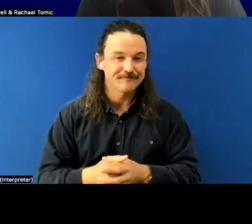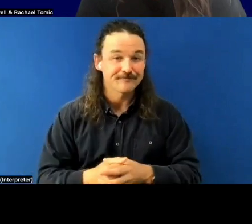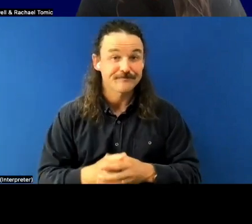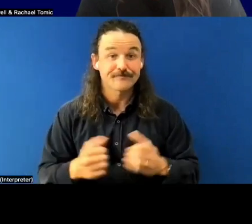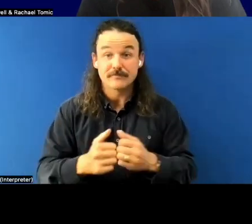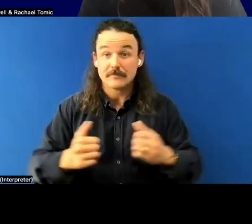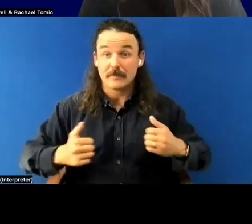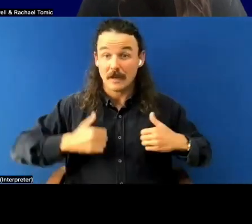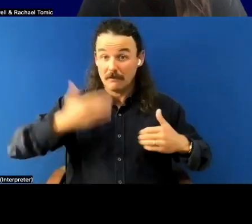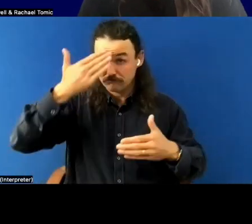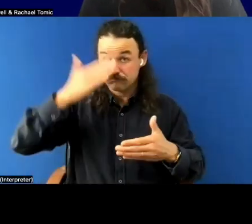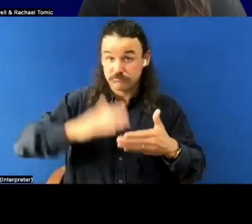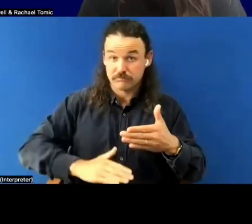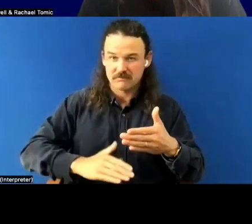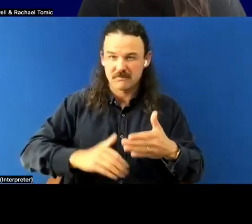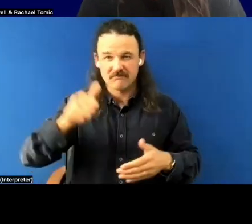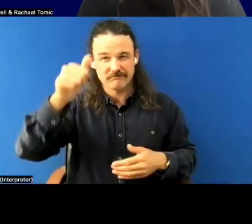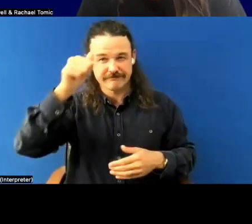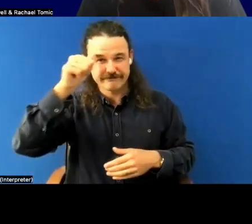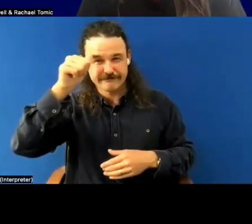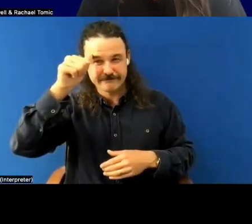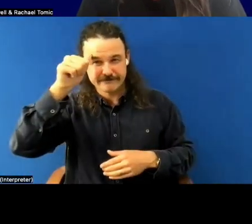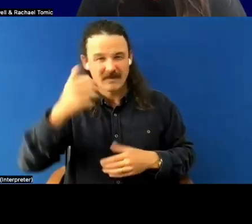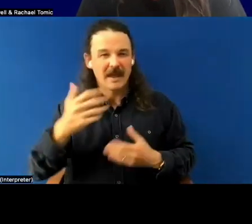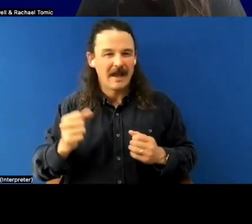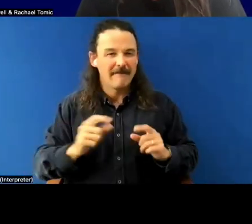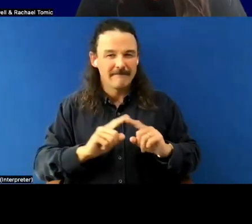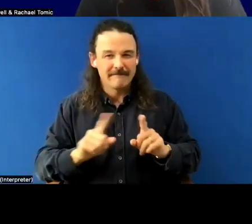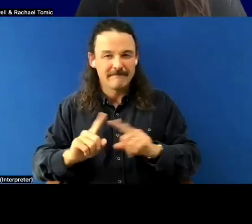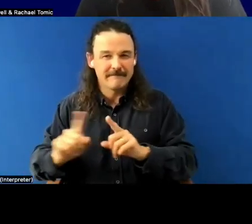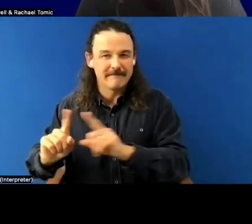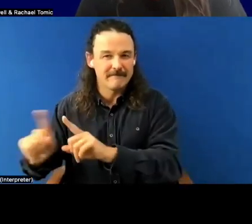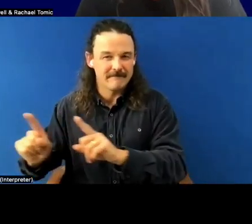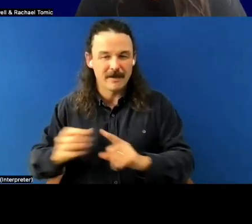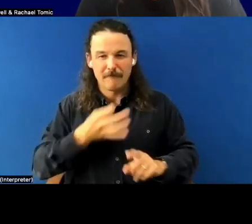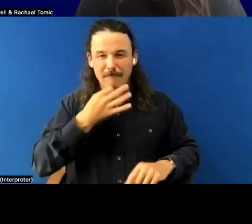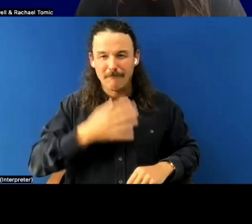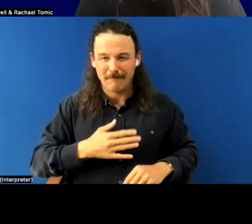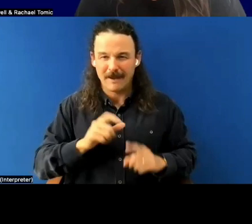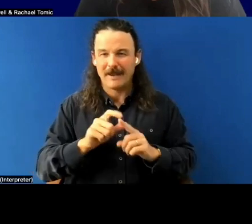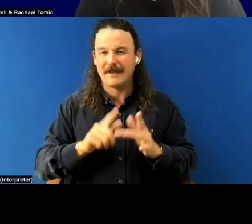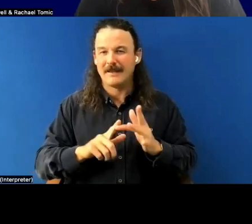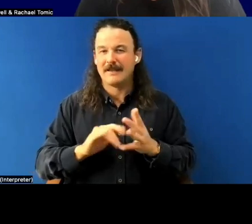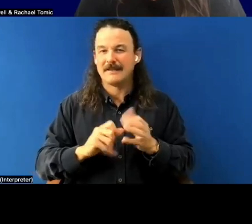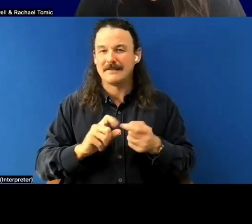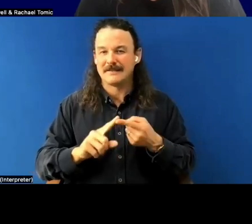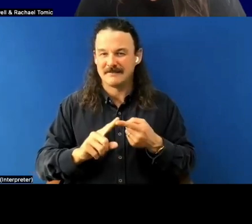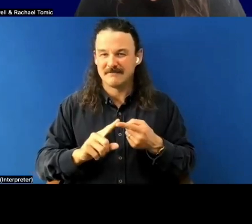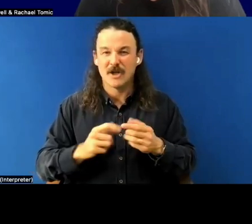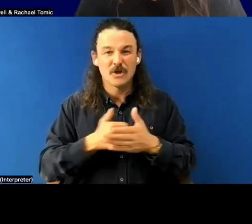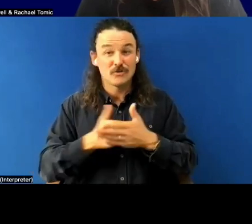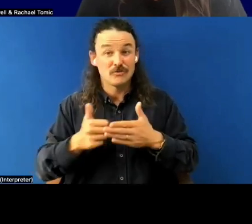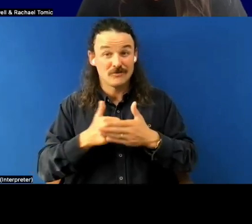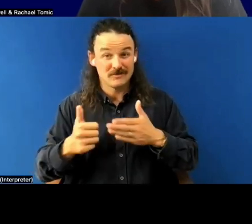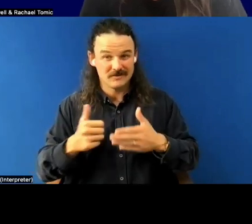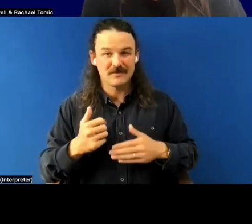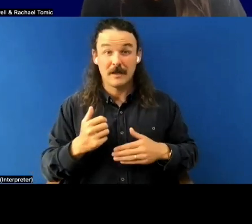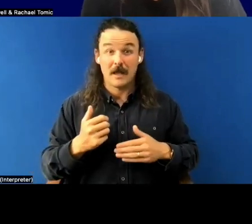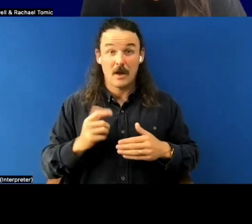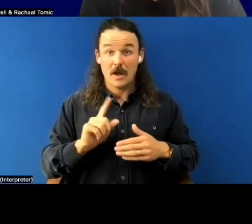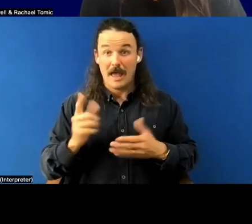although there are a few different rare diseases, they generally present with similar impairments.